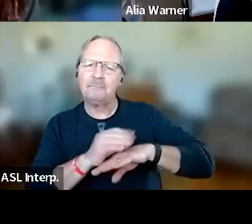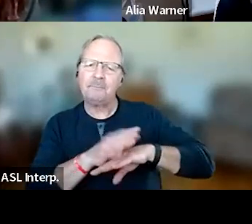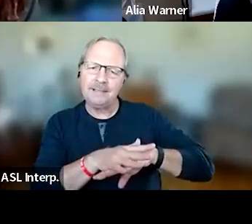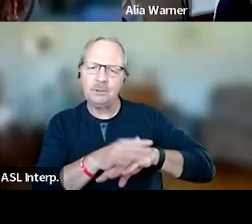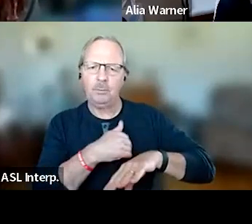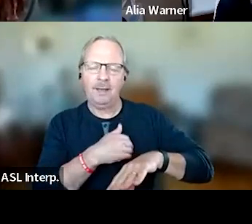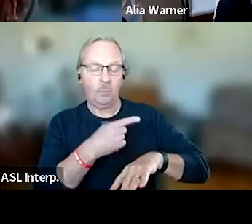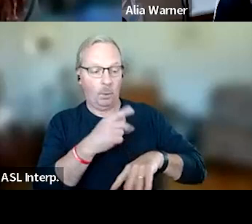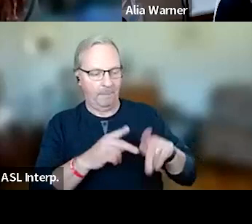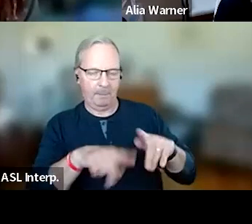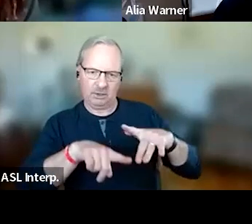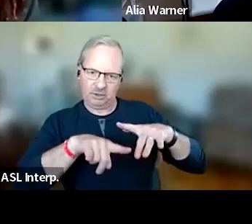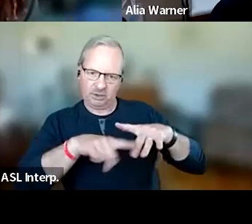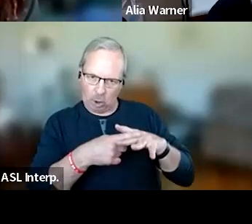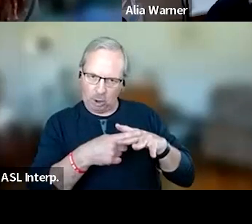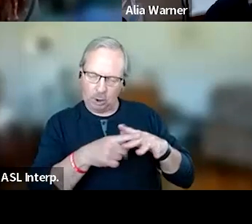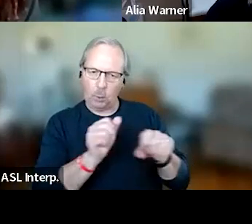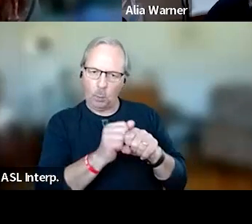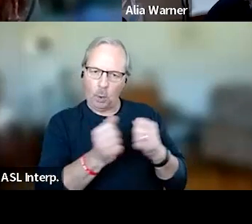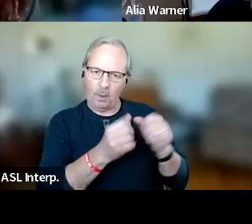that are starting to work with individuals with psychosis?